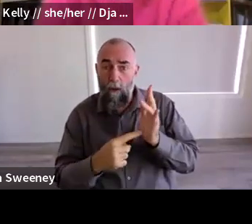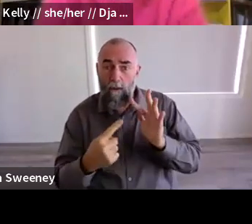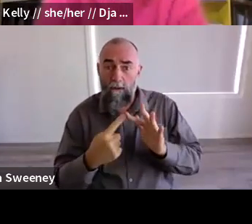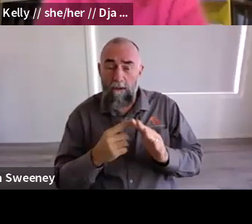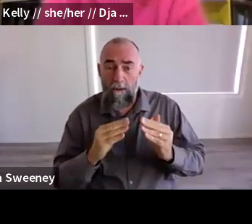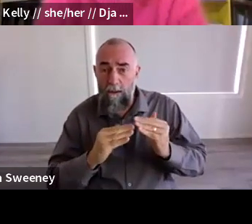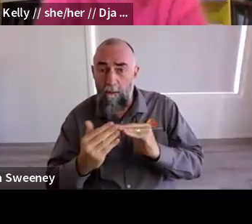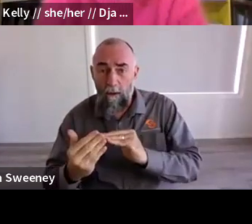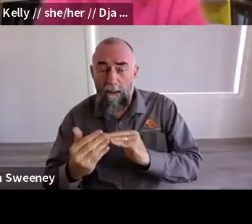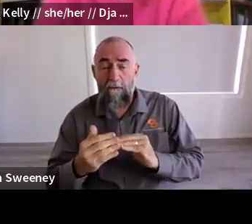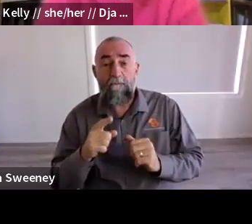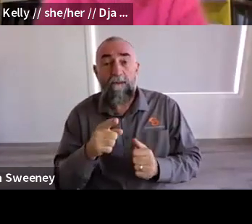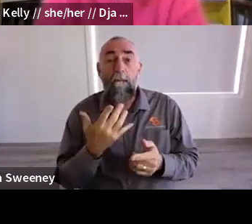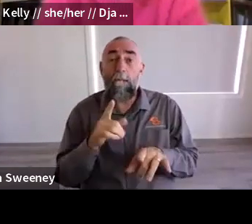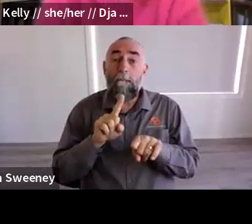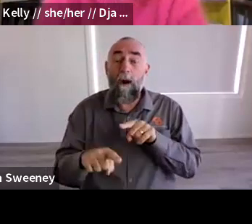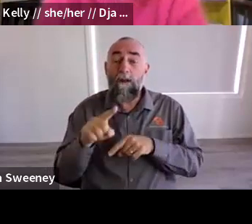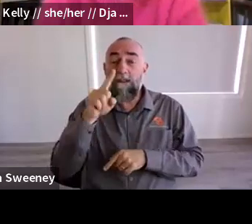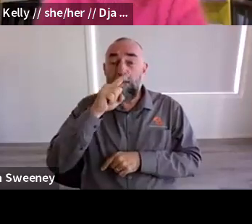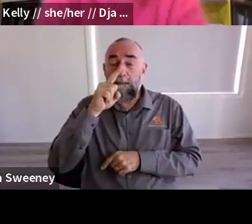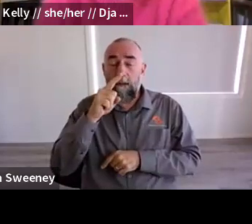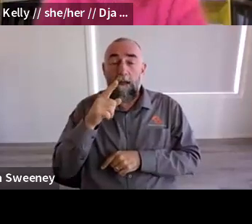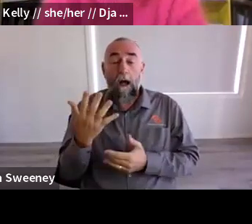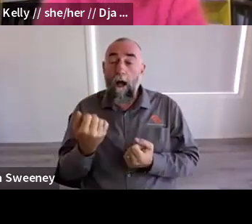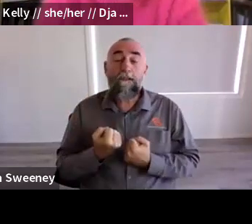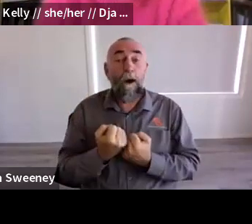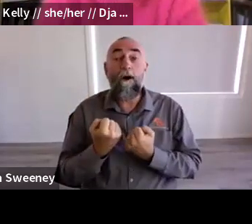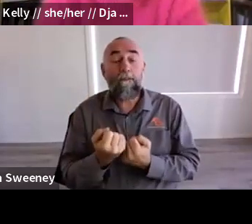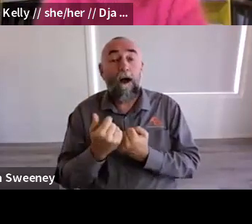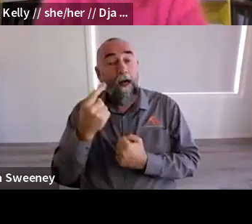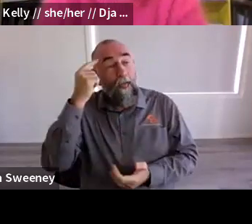the public are totally - are possibly totally unaware like we are too, in